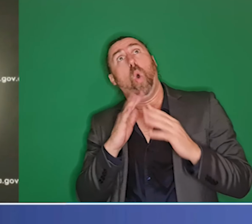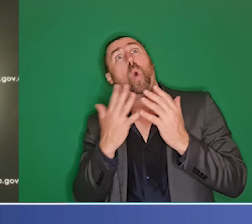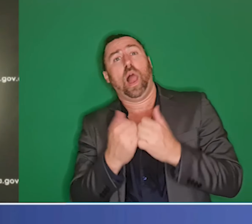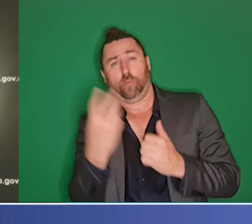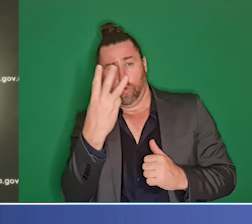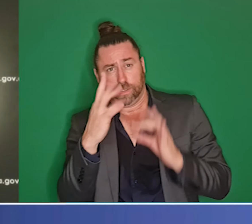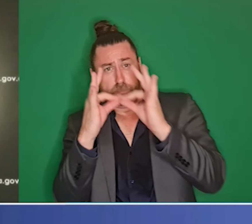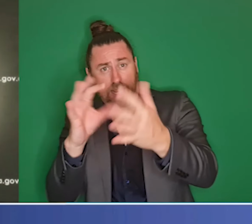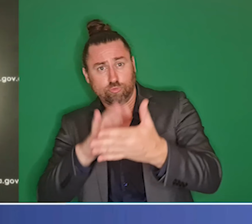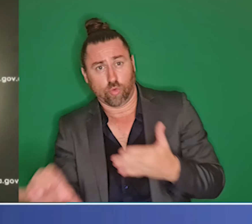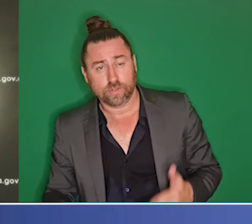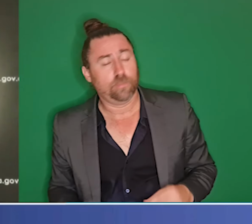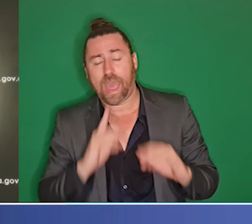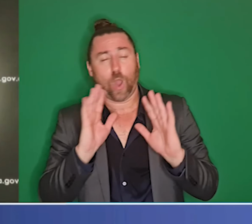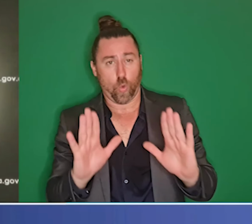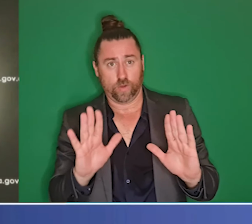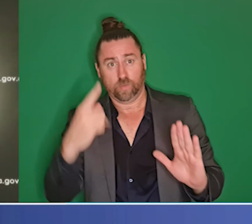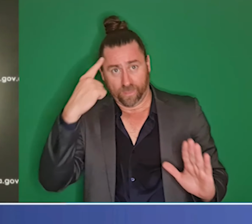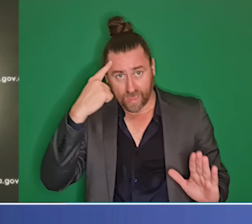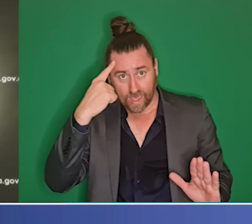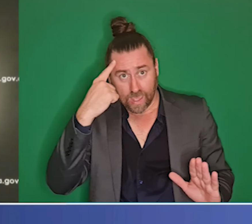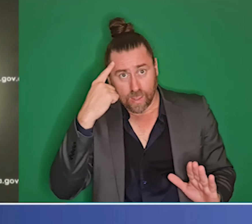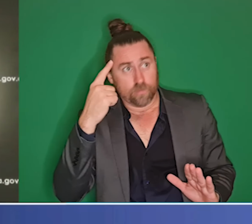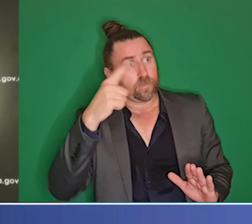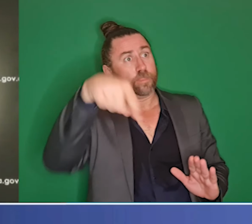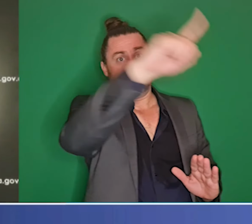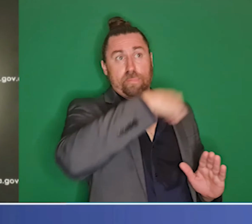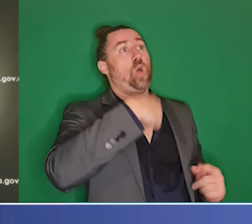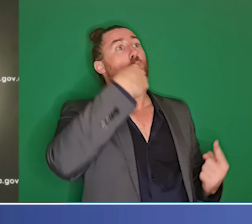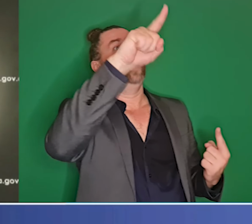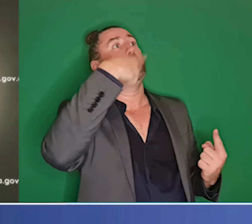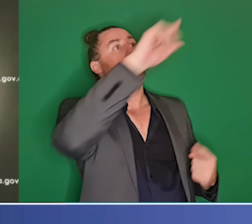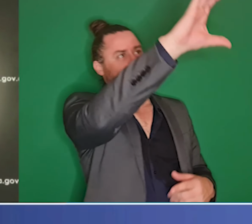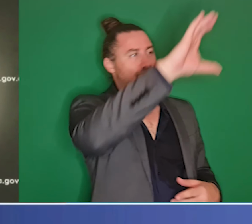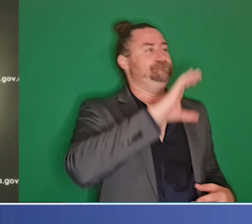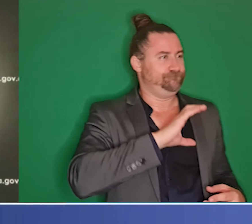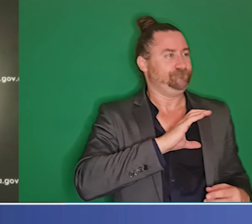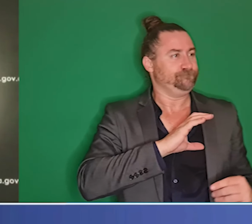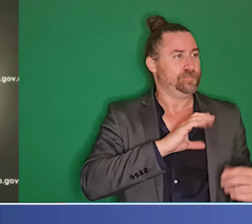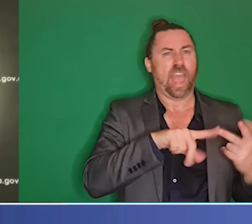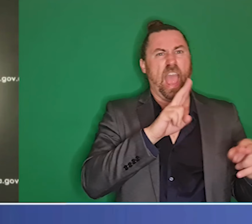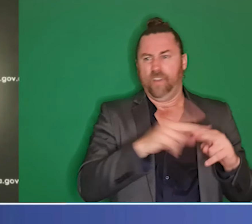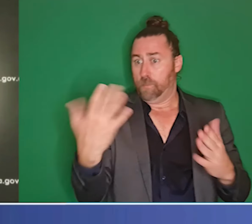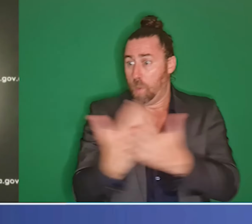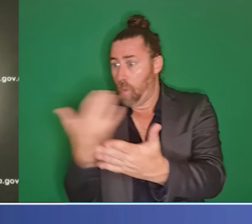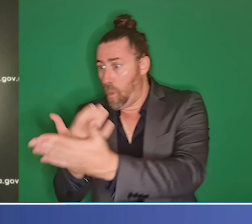but it's about supply chain and diverting vitally needed resources from those that most need it.